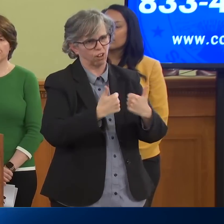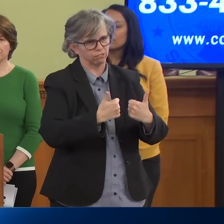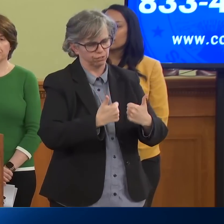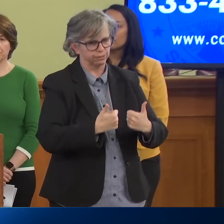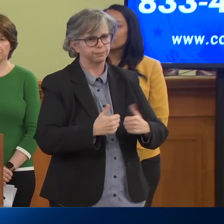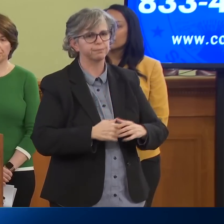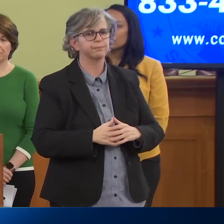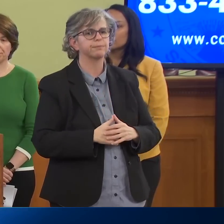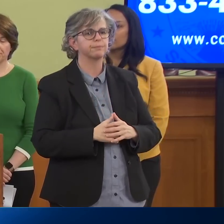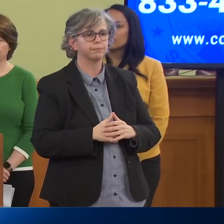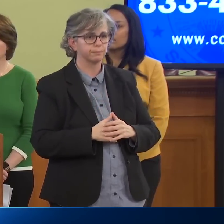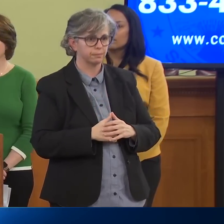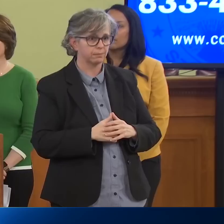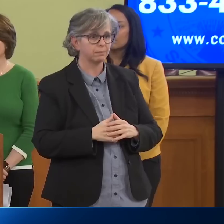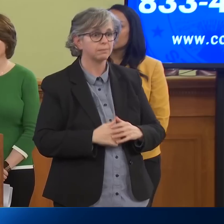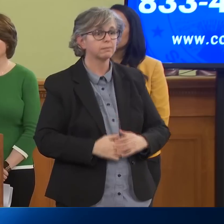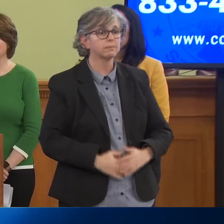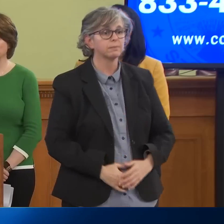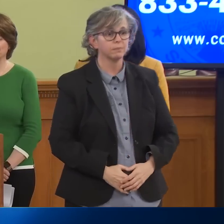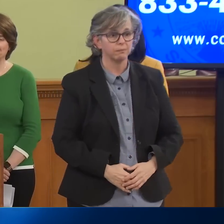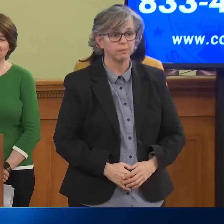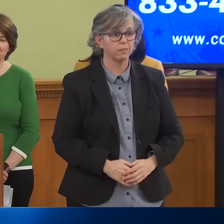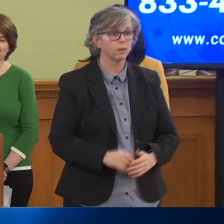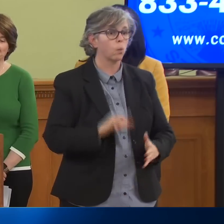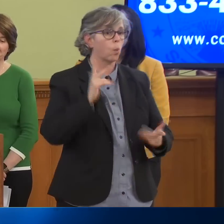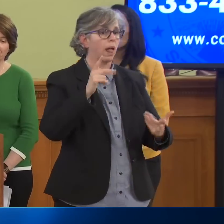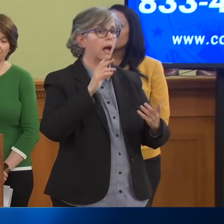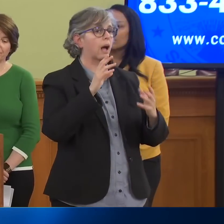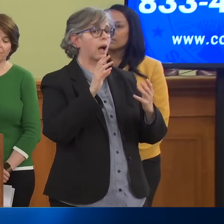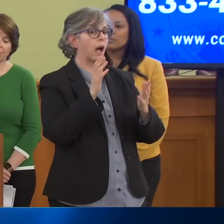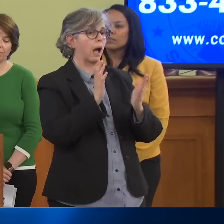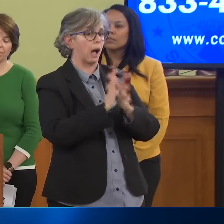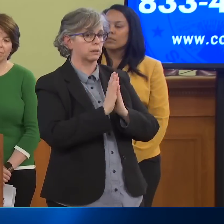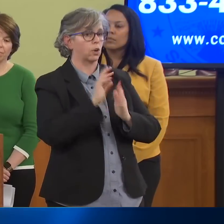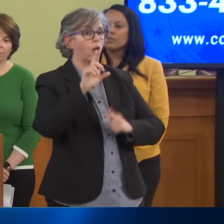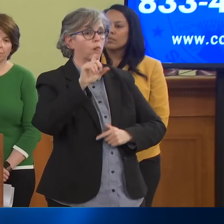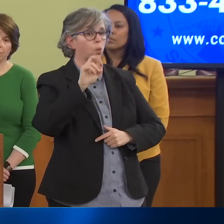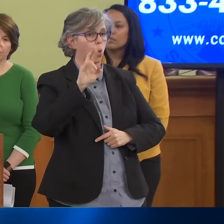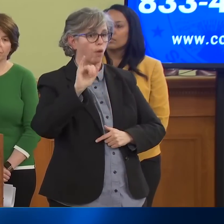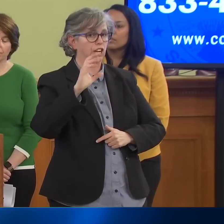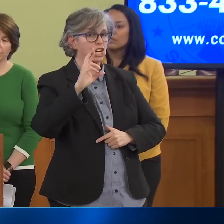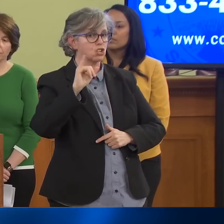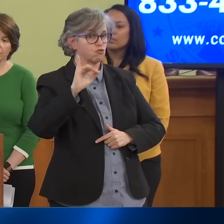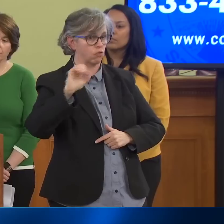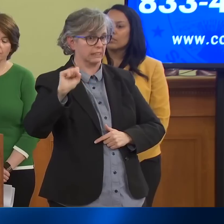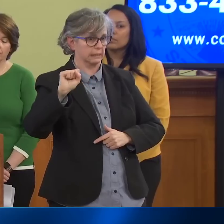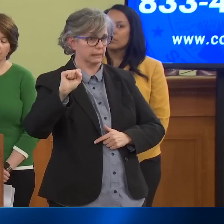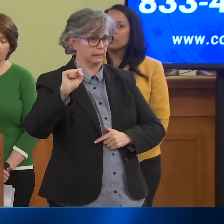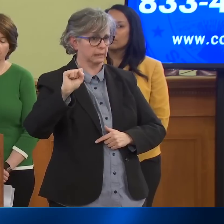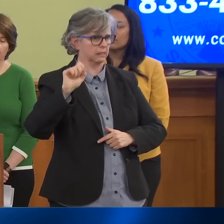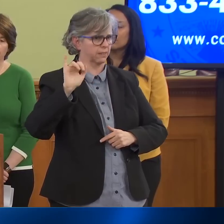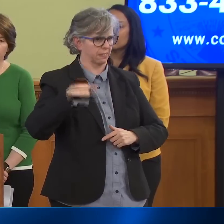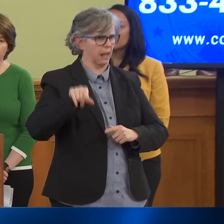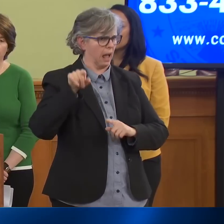LET ME TALK FOR A MOMENT ABOUT MENTAL HEALTH CHALLENGES.